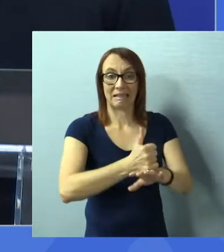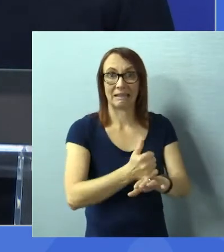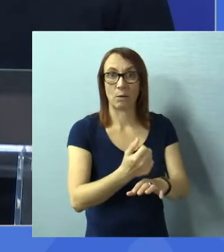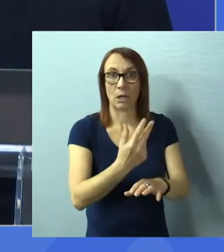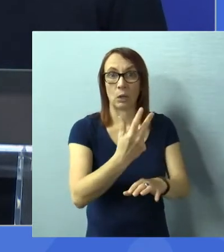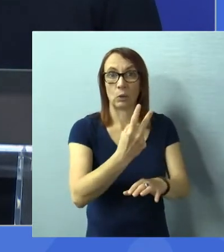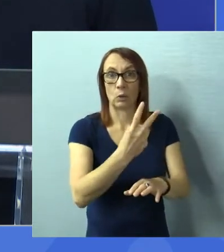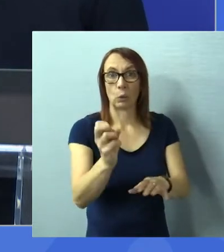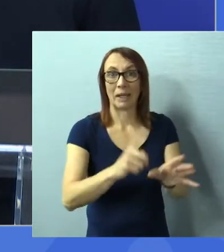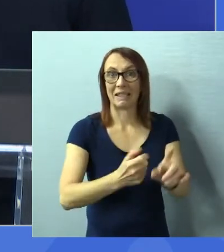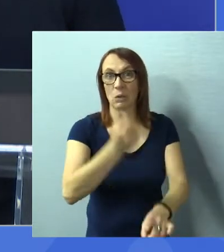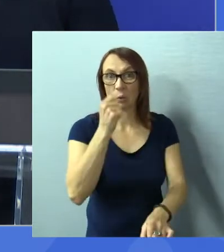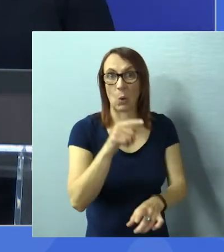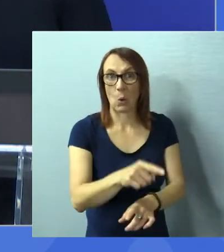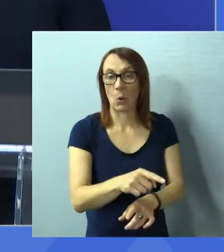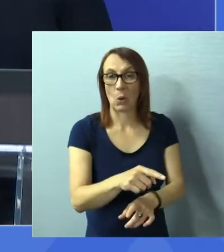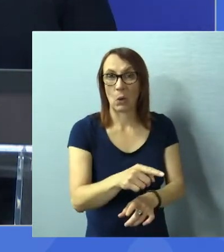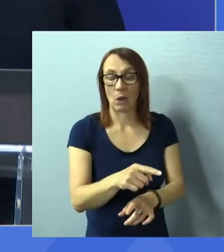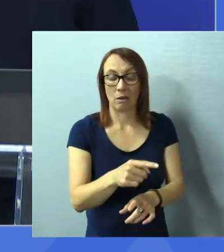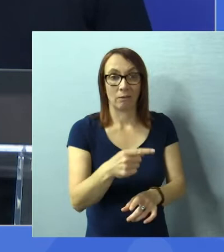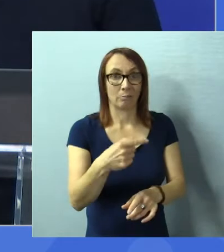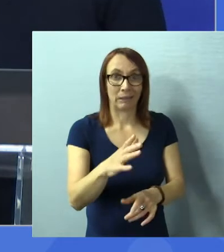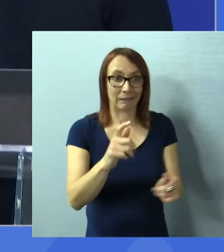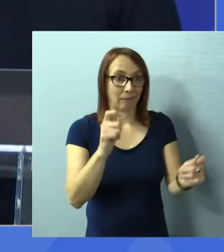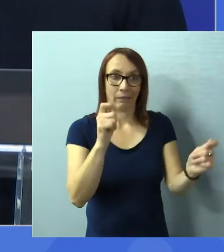rapid reforms to the way in which devolution is done to the score of the